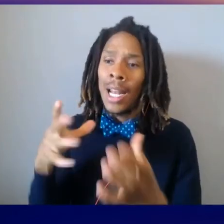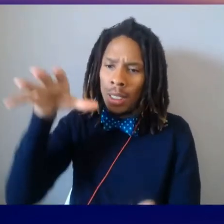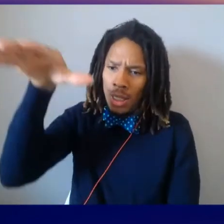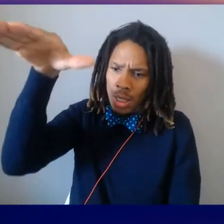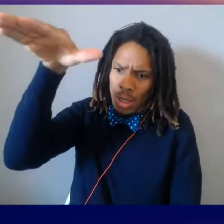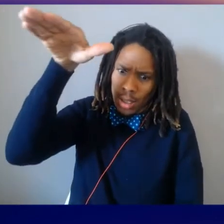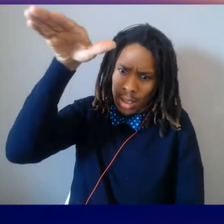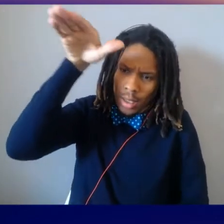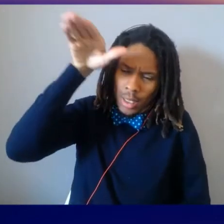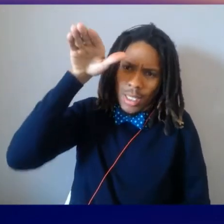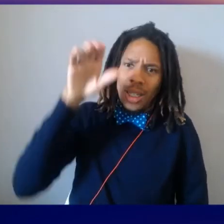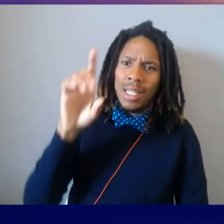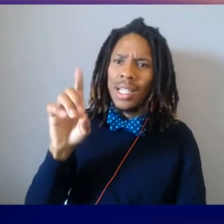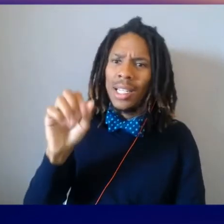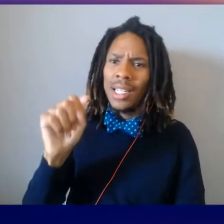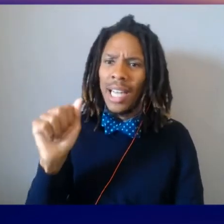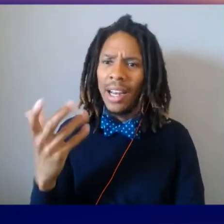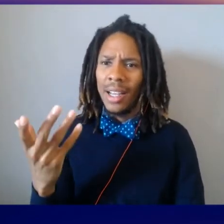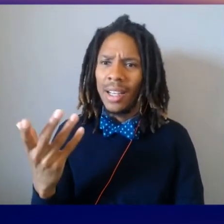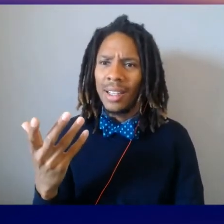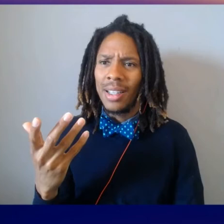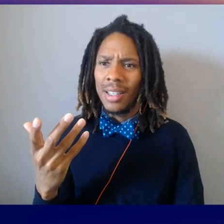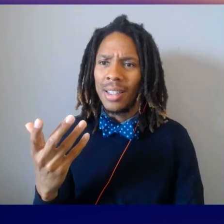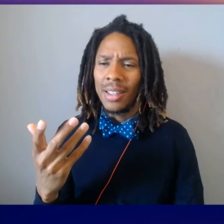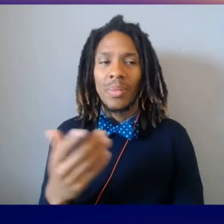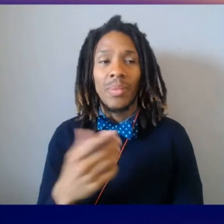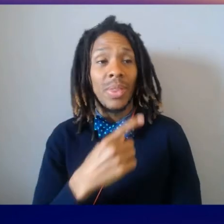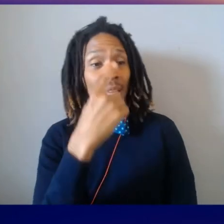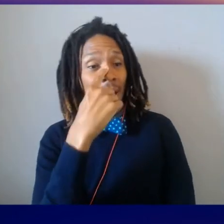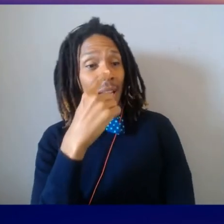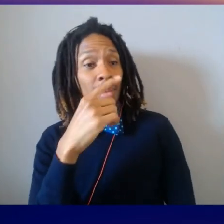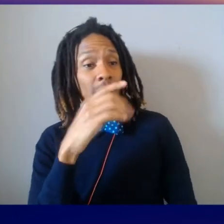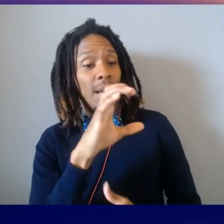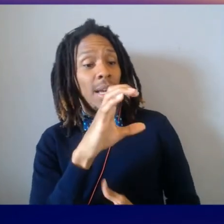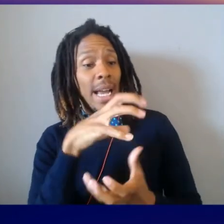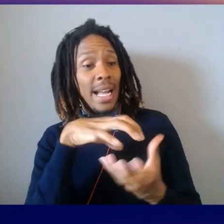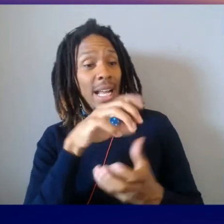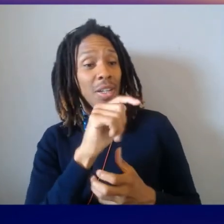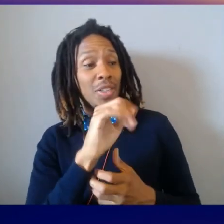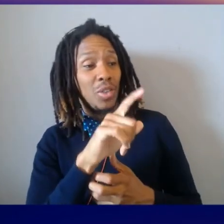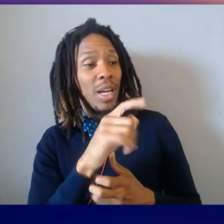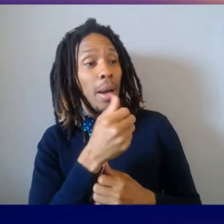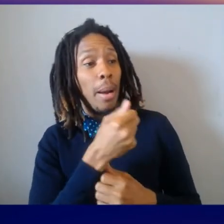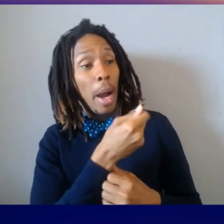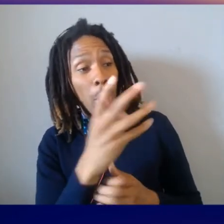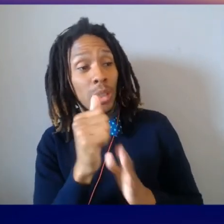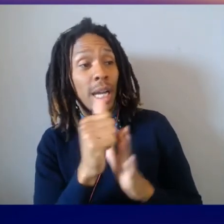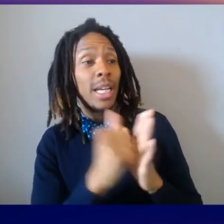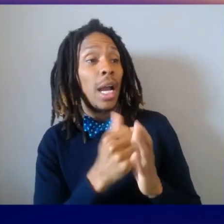And when you think about a CloudTrail being multi-account, multi-region, it's exponentially higher.